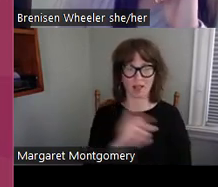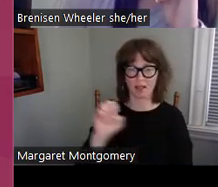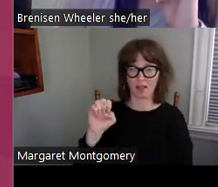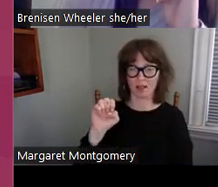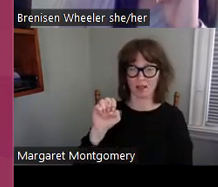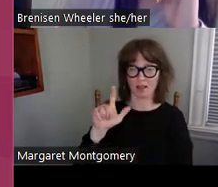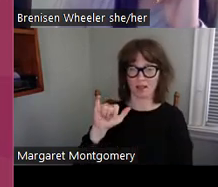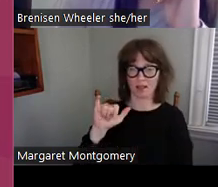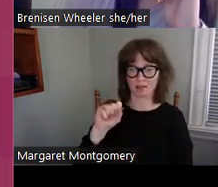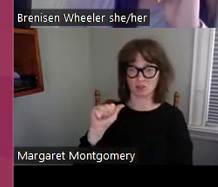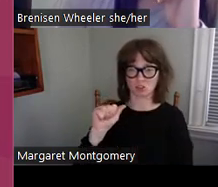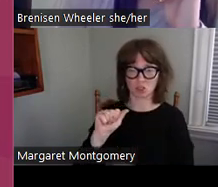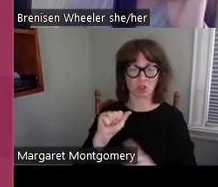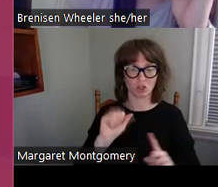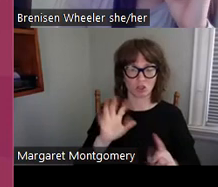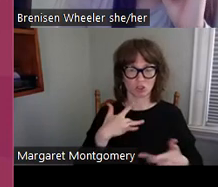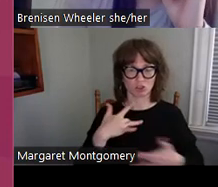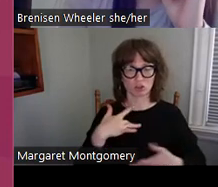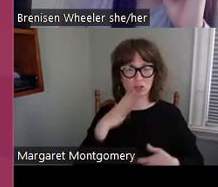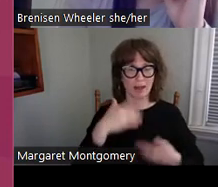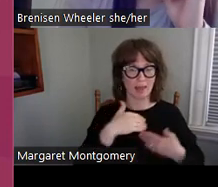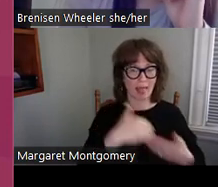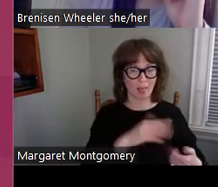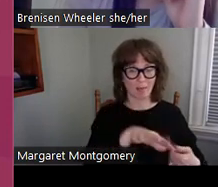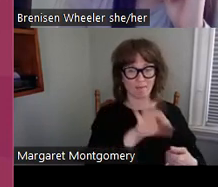advocacy resources right? 13:15:04 Others would ask if John has acted